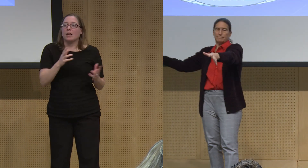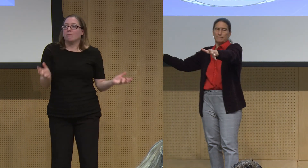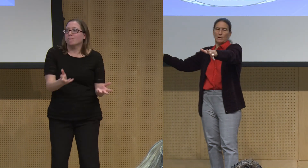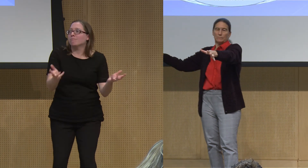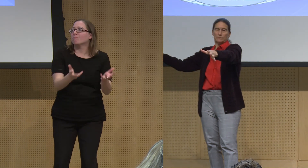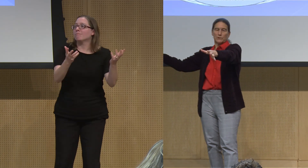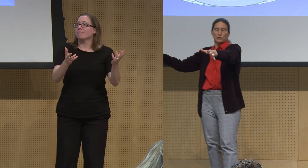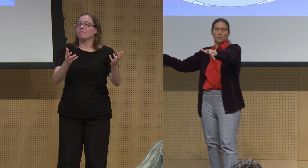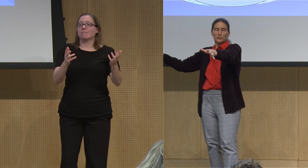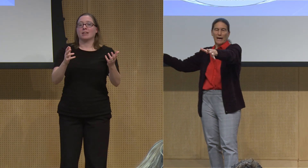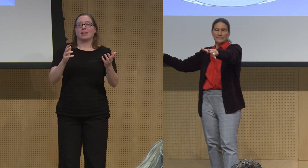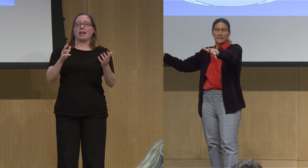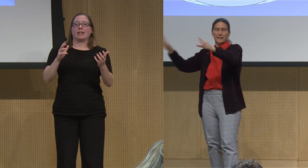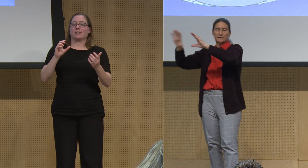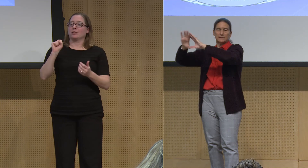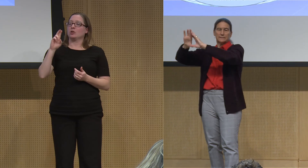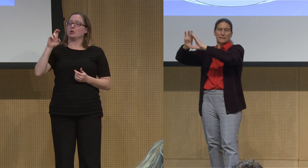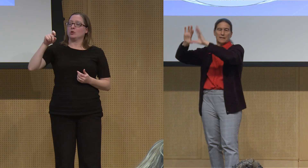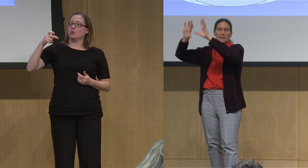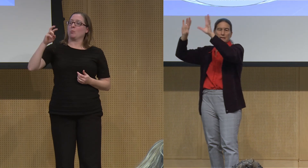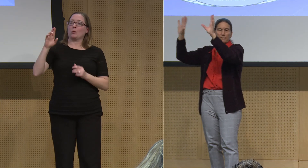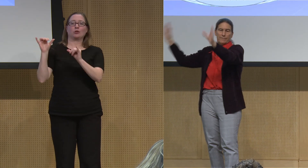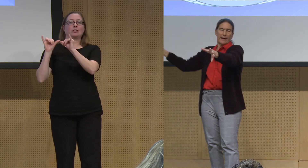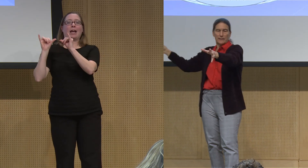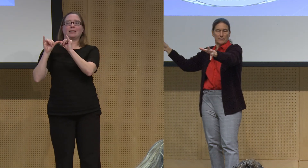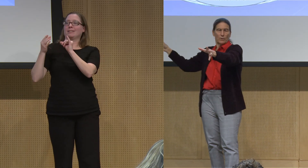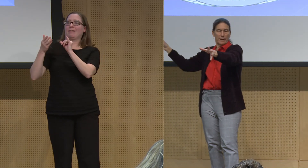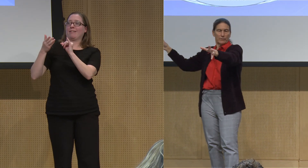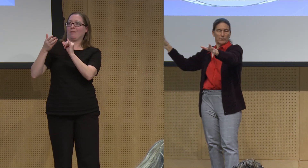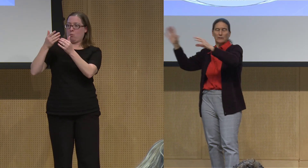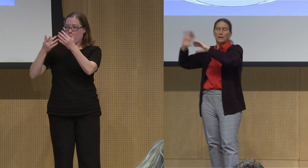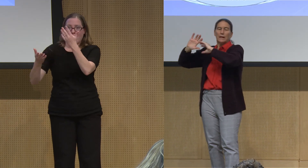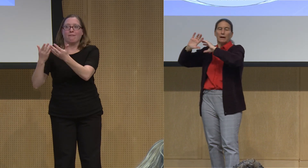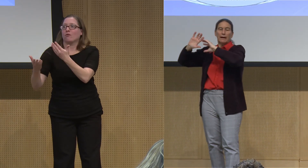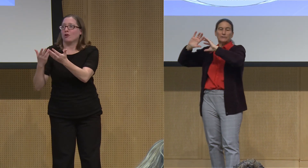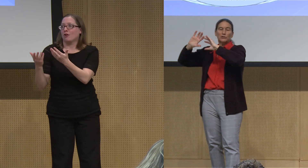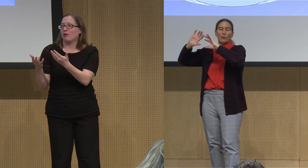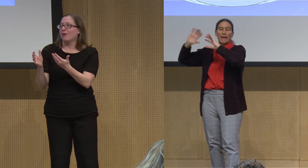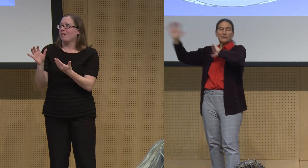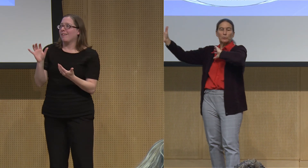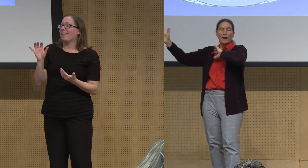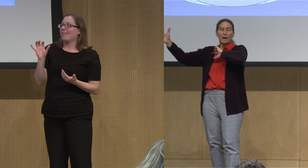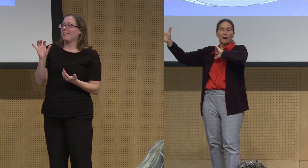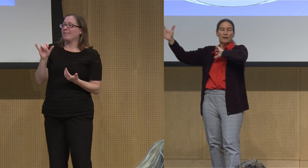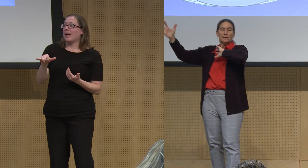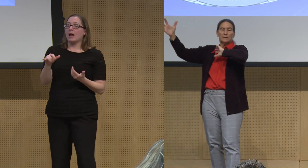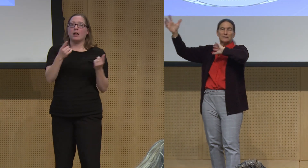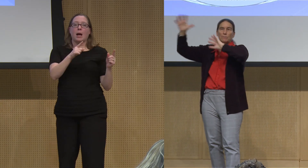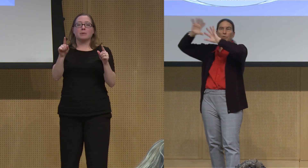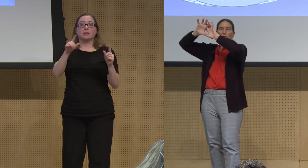YOU KNOW, THE SUPERSIZE THIS, THE FATTY WHATEVER, AND SO THAT'S WHERE SOME OF WHAT'S GOING ON